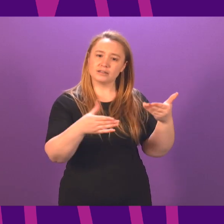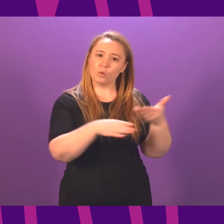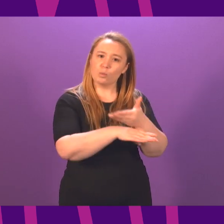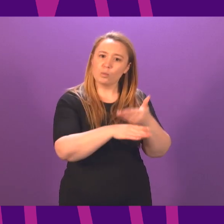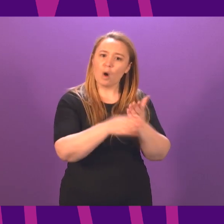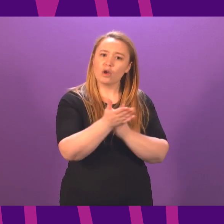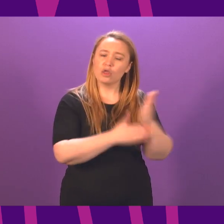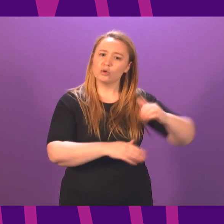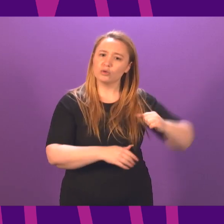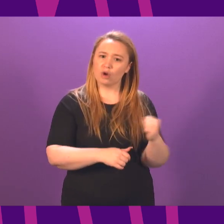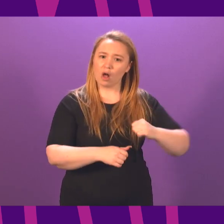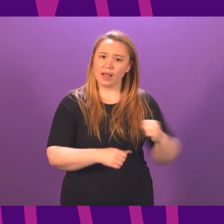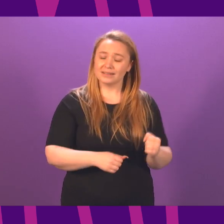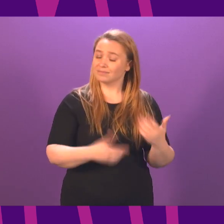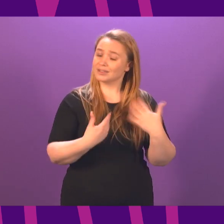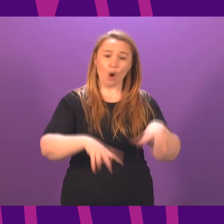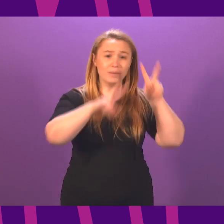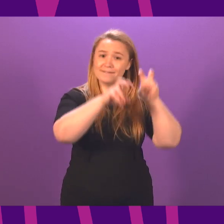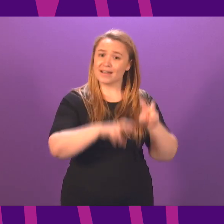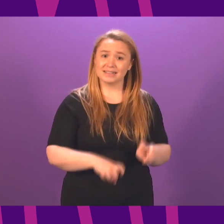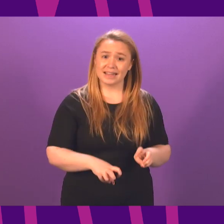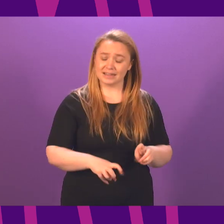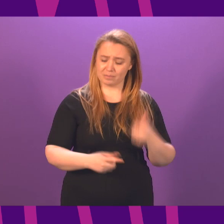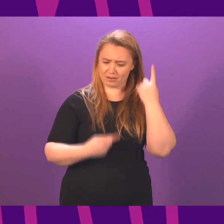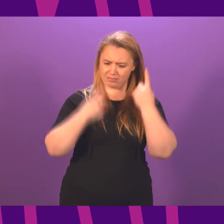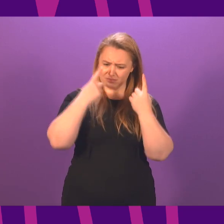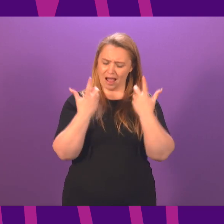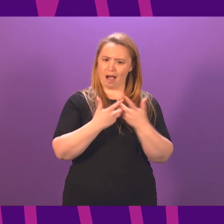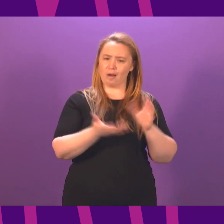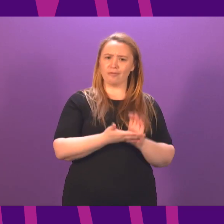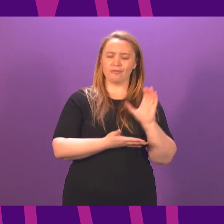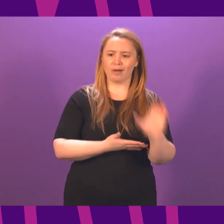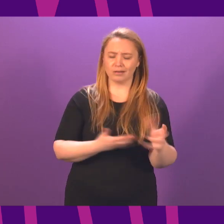serious concerns about how they were funded. The Greens have long called for those dodgy deals to